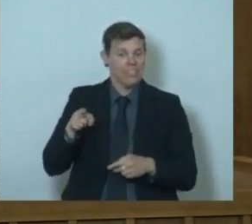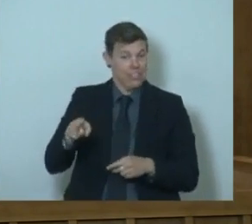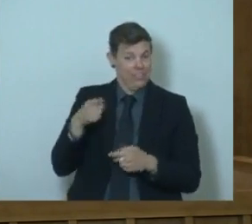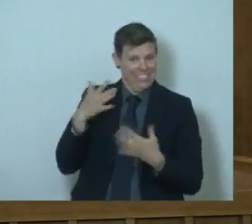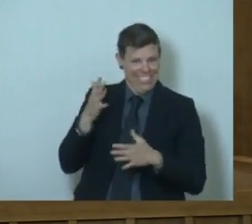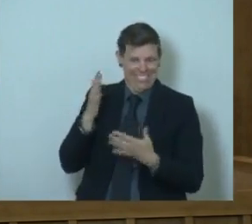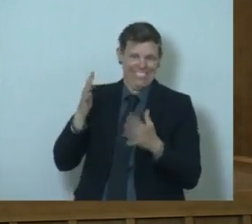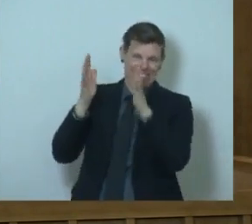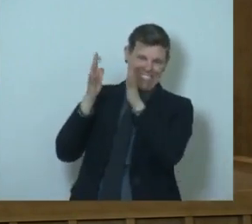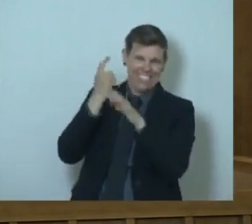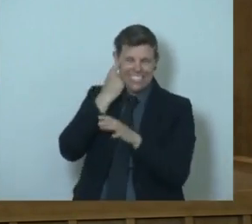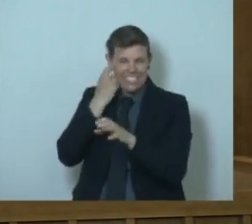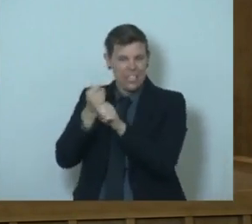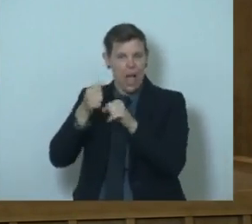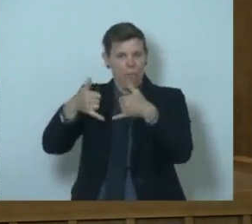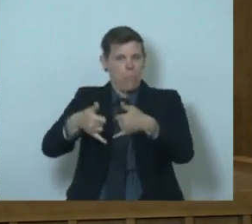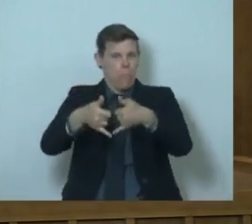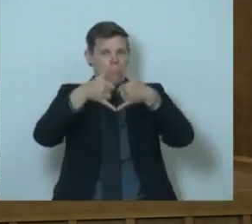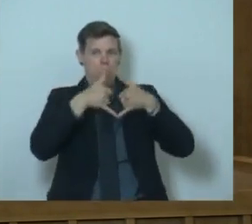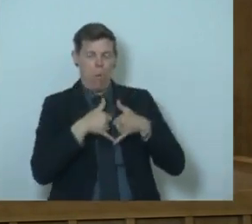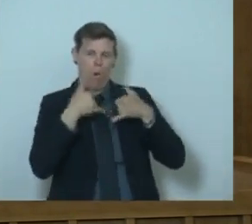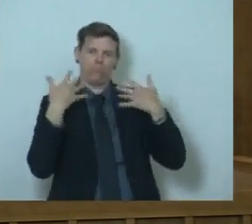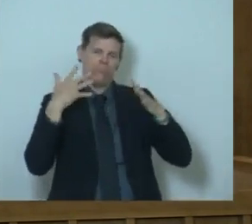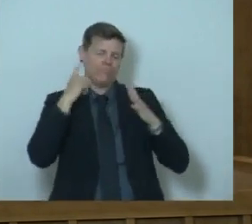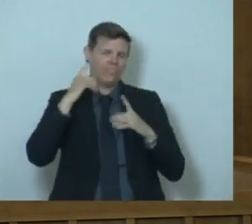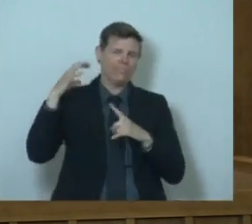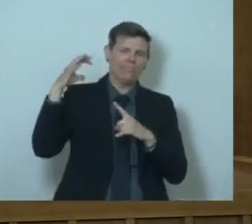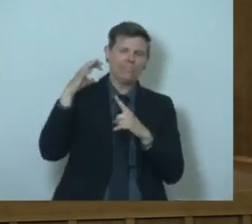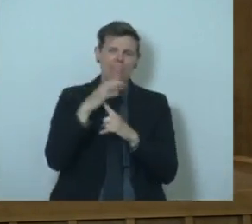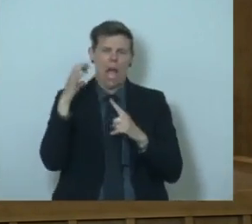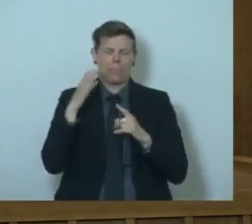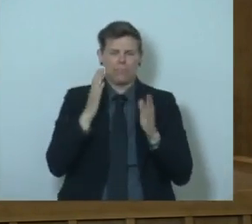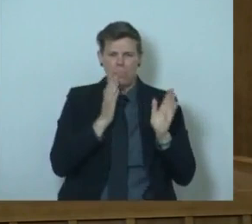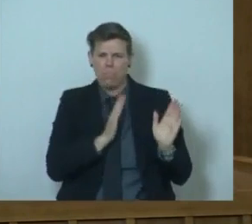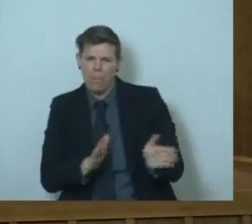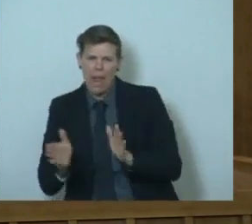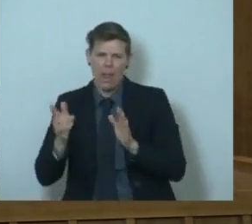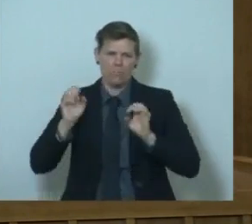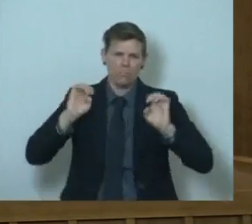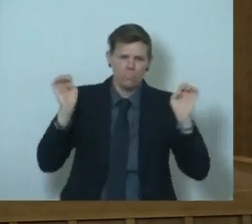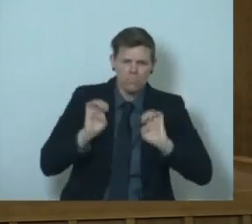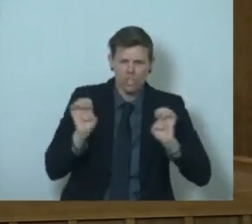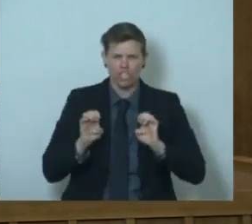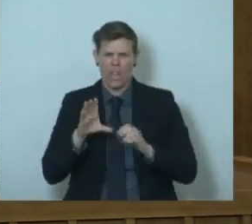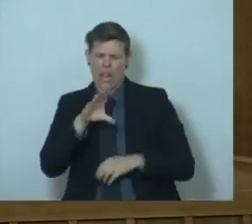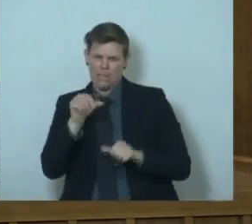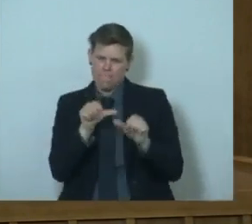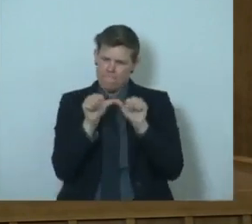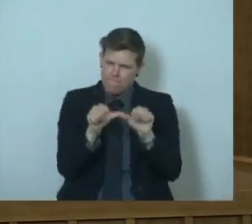THE COORDINATOR WAS RECENTLY AWARDED A LEADERSHIP MEMORIAL AWARD.